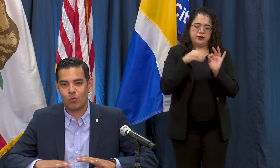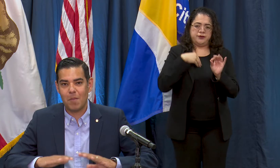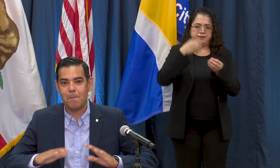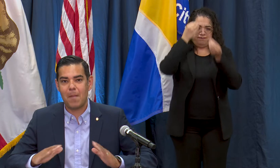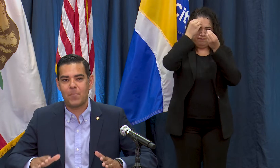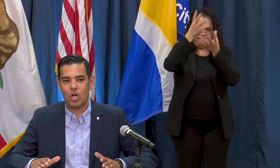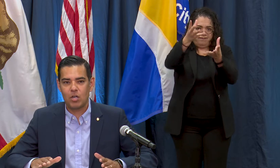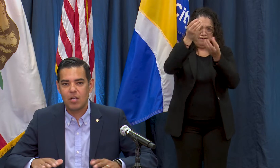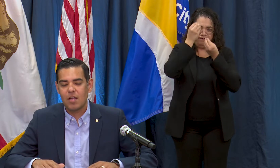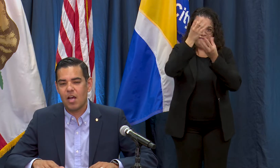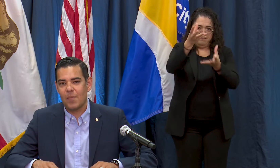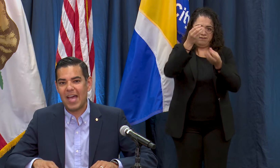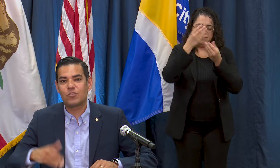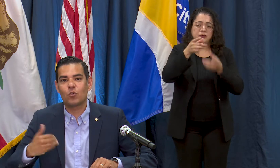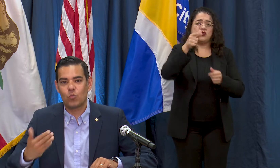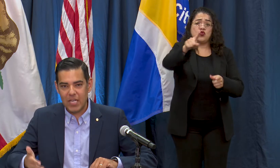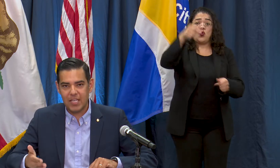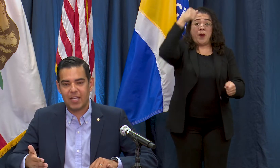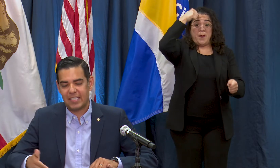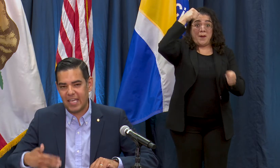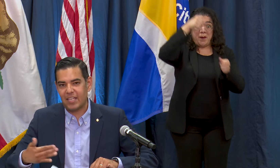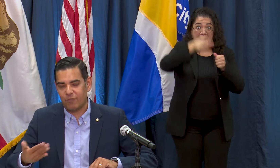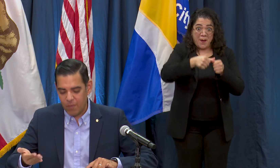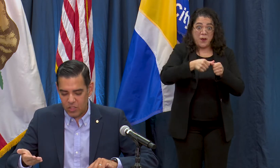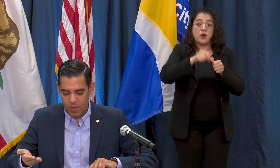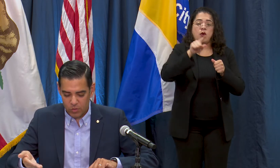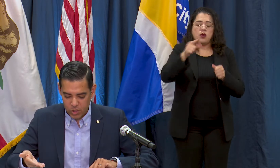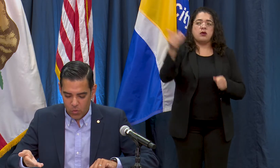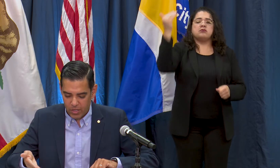to remember as you're reading and getting information about what's going